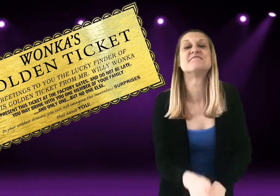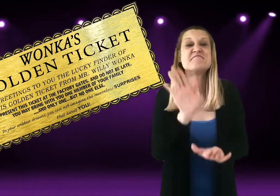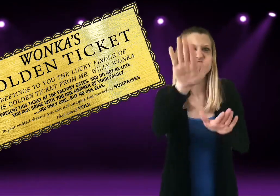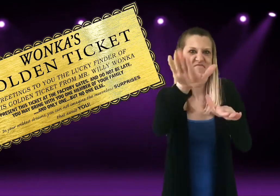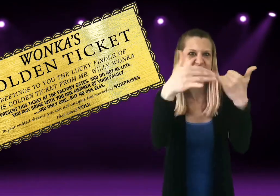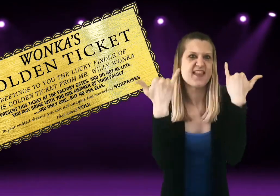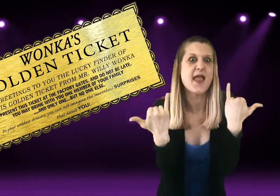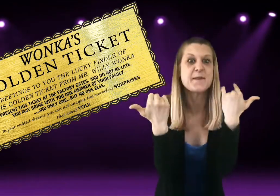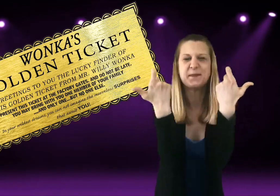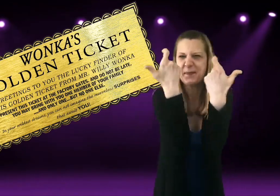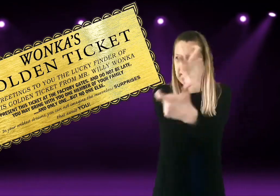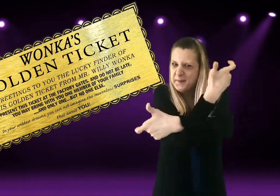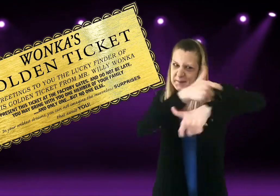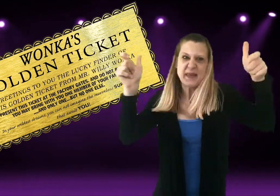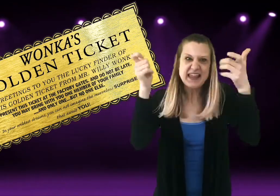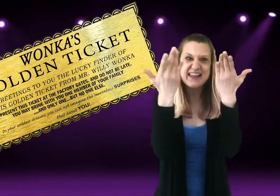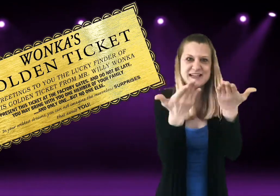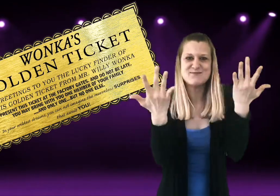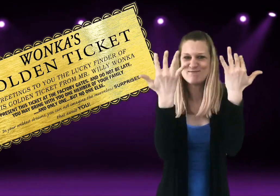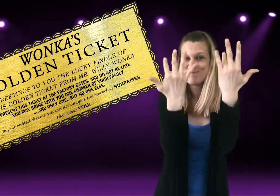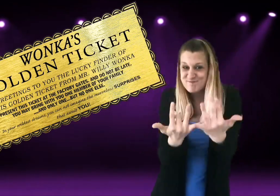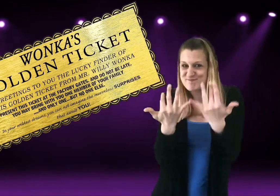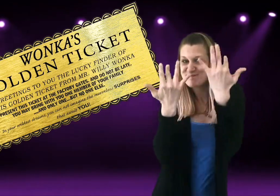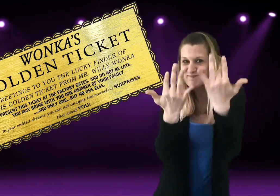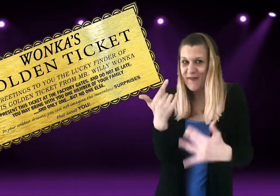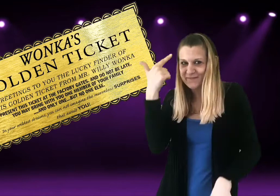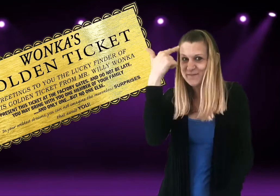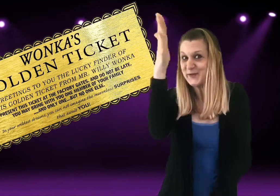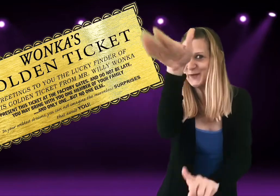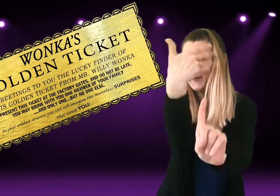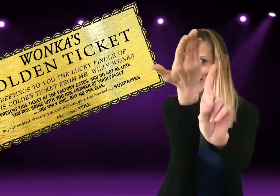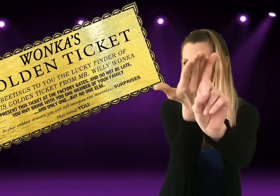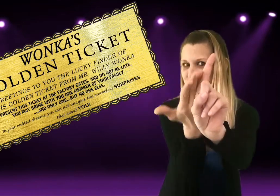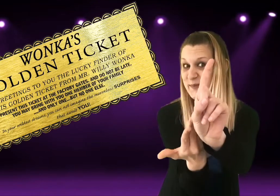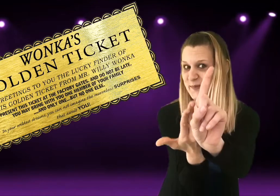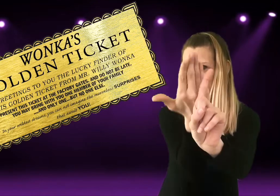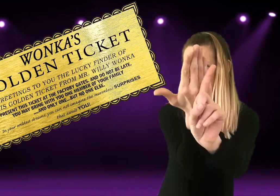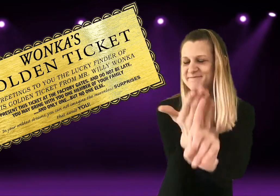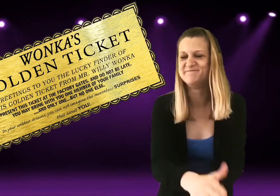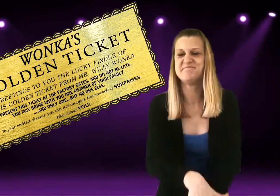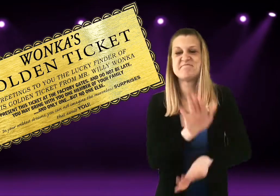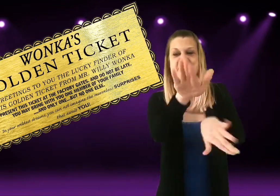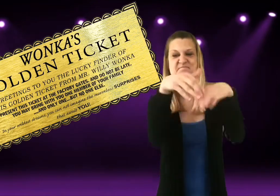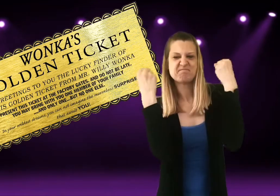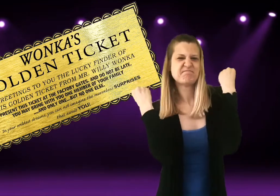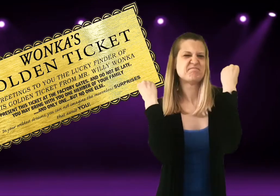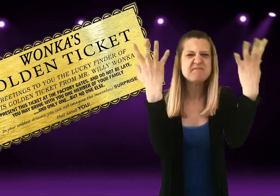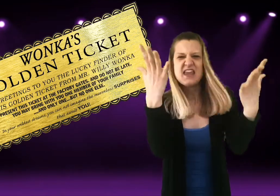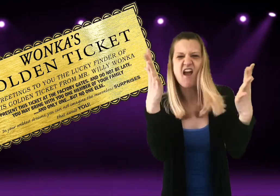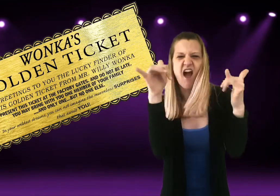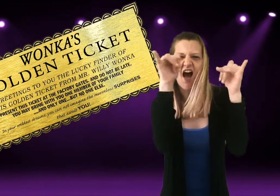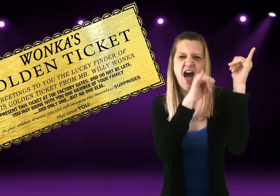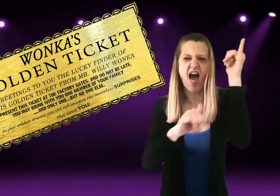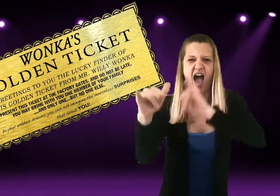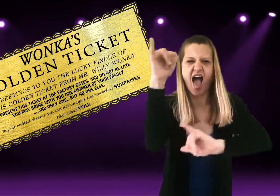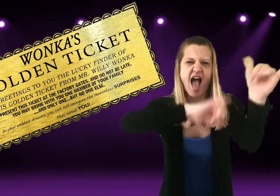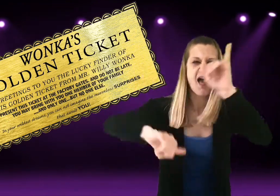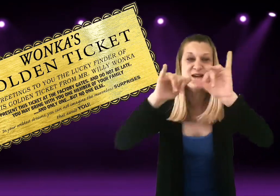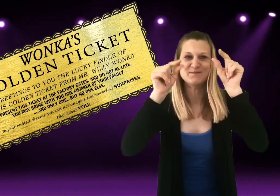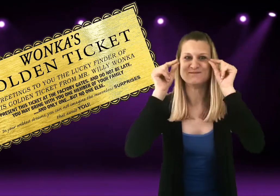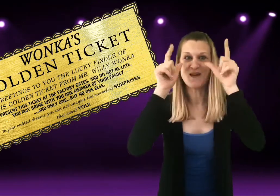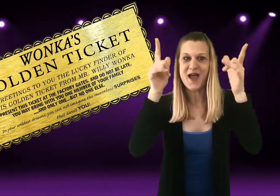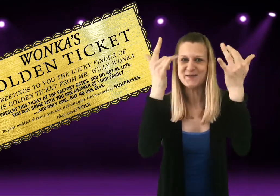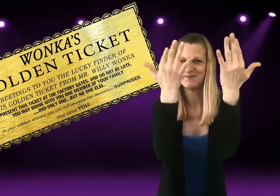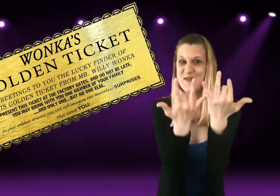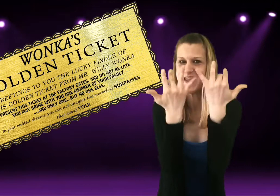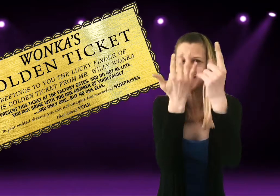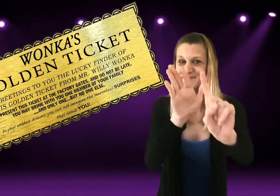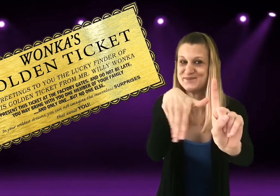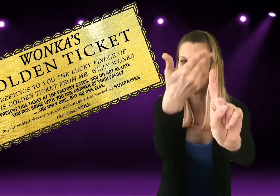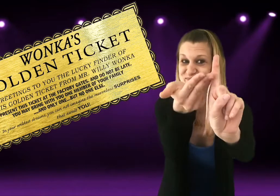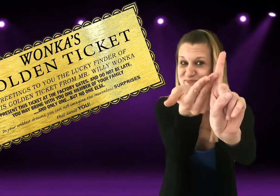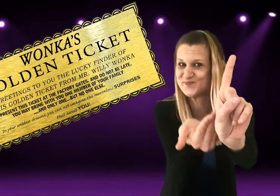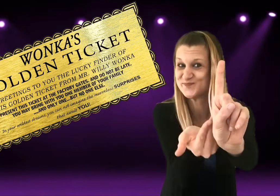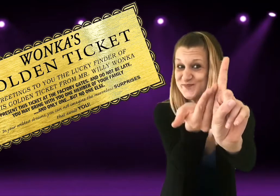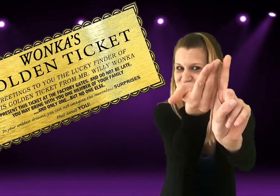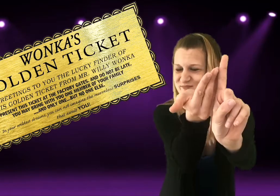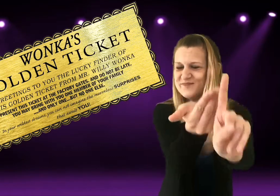Tremendous things are in store for you! Many wonderful surprises await you!